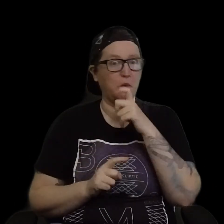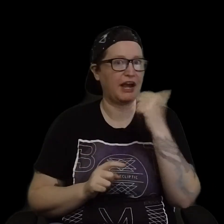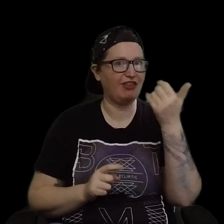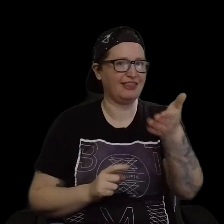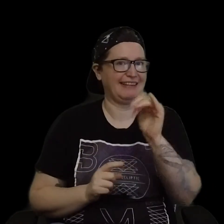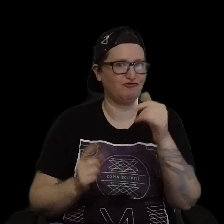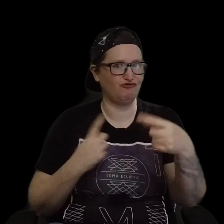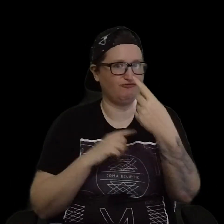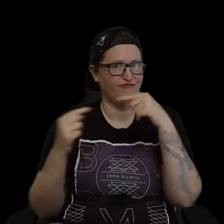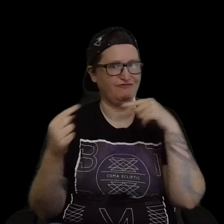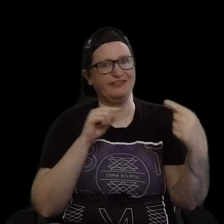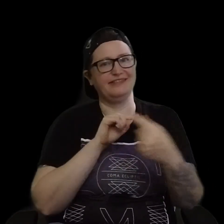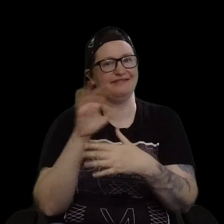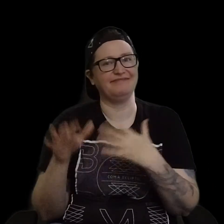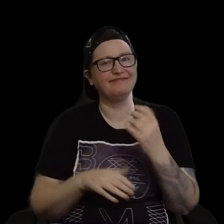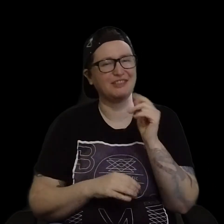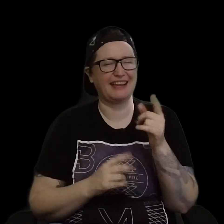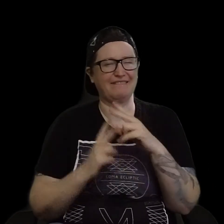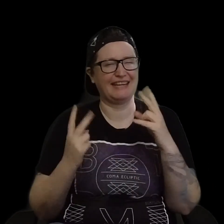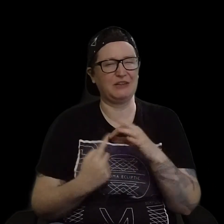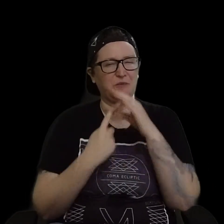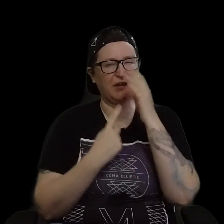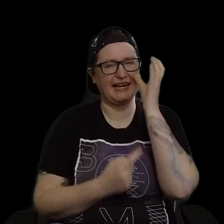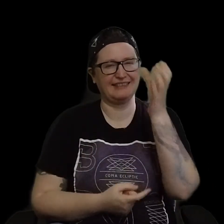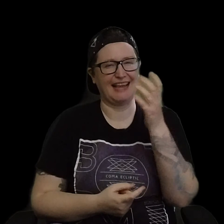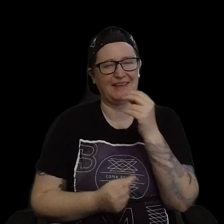enjoy so and of course there's other people there too that you interact with so it's a